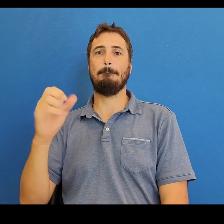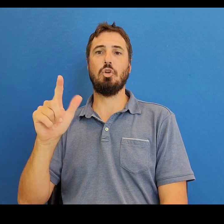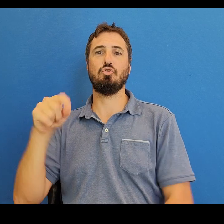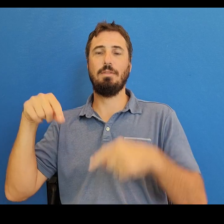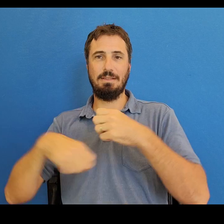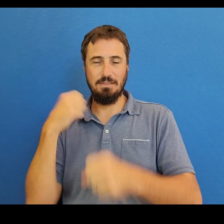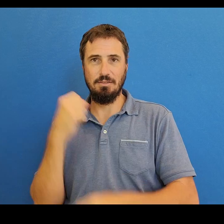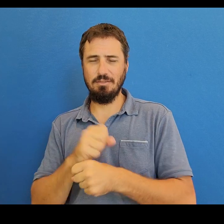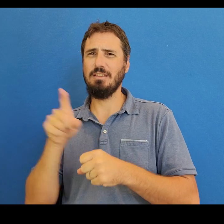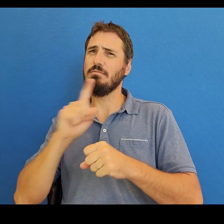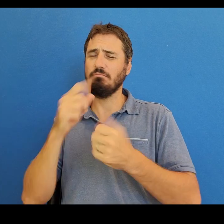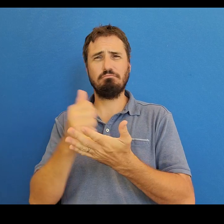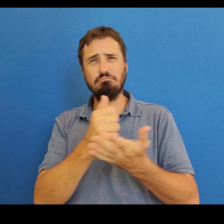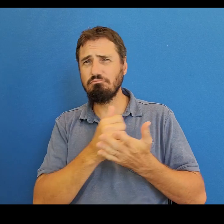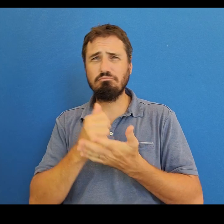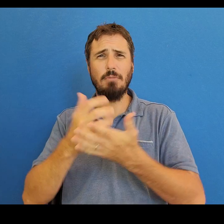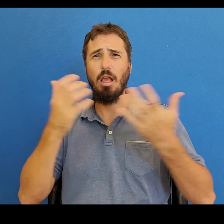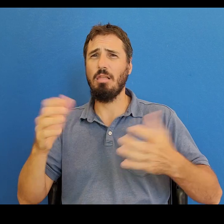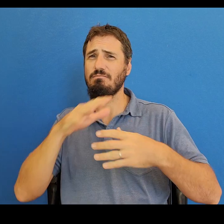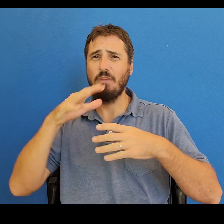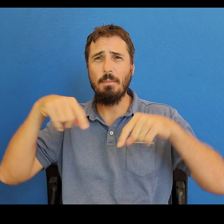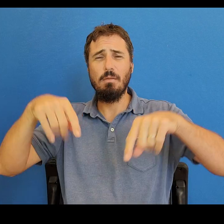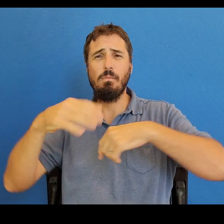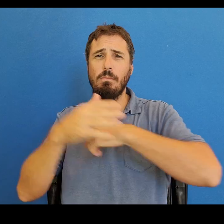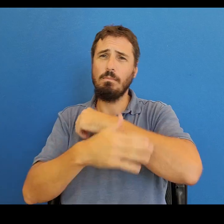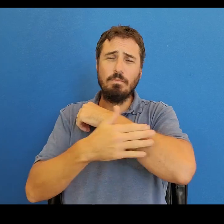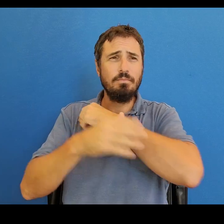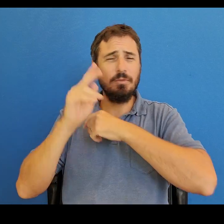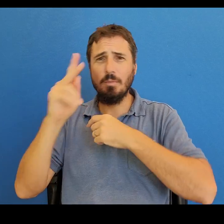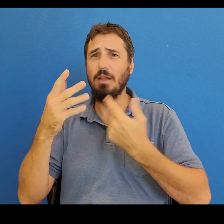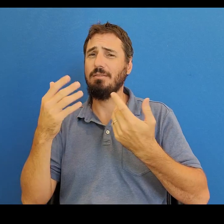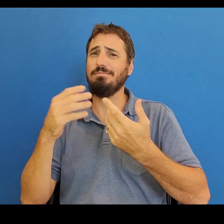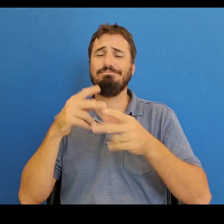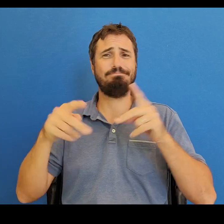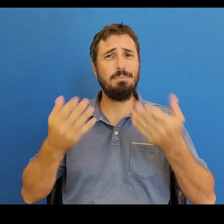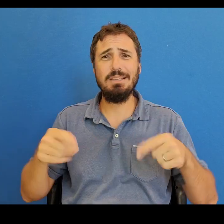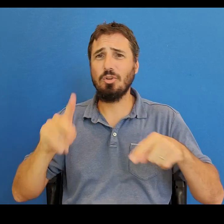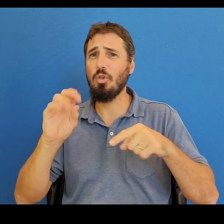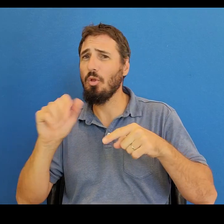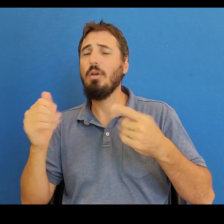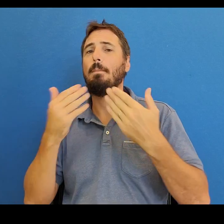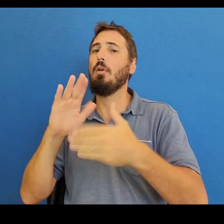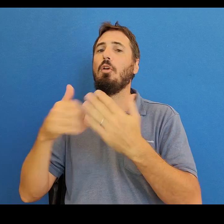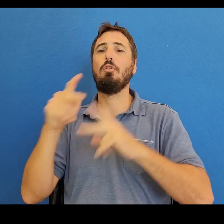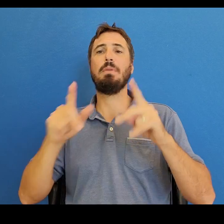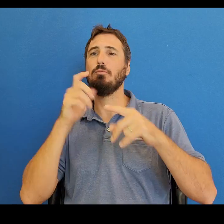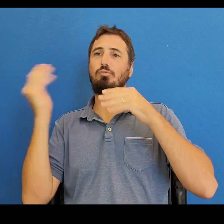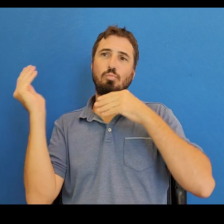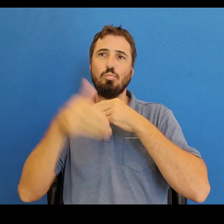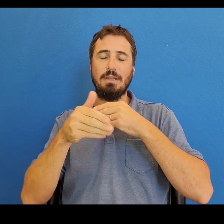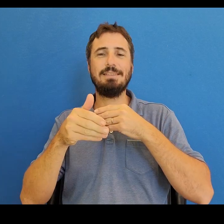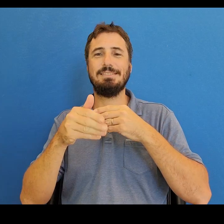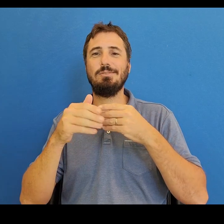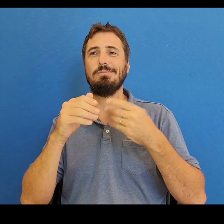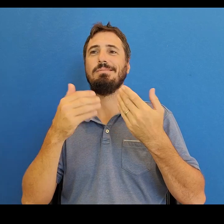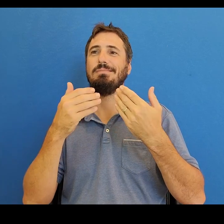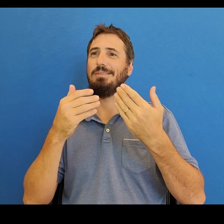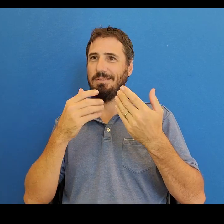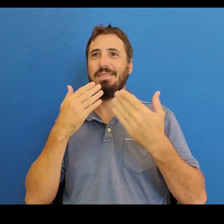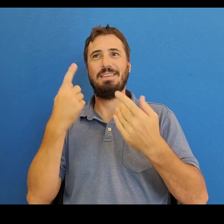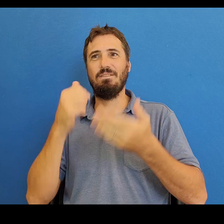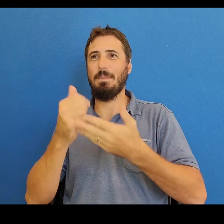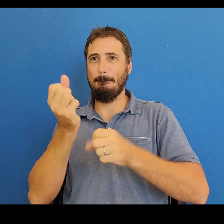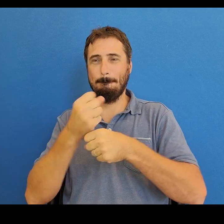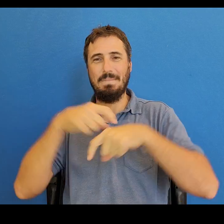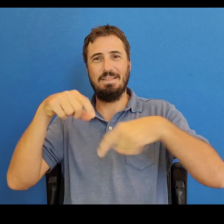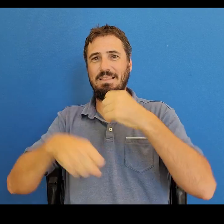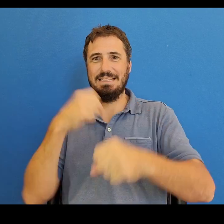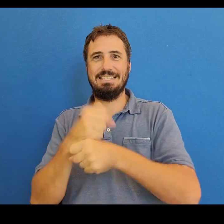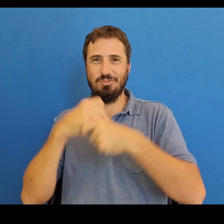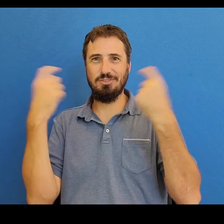contributions to agriculture, Kōloa, and the people of Kaua‘i. Mahalo to the event committee, organizers, sponsors, and attendees for helping to make this year’s Kōloa Plantation Days